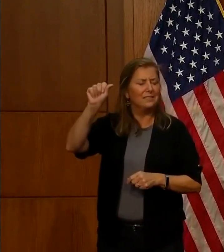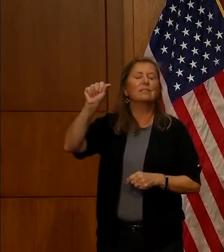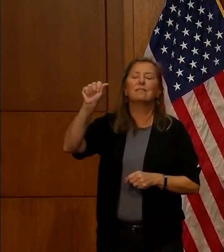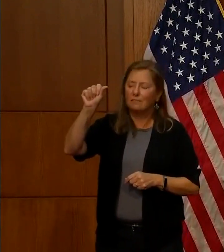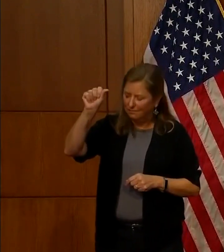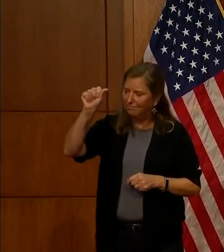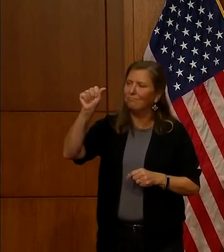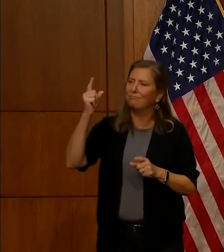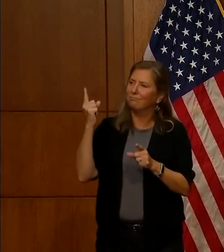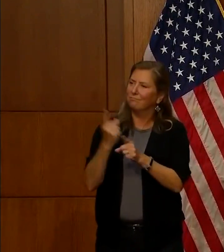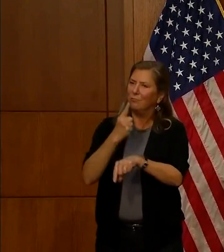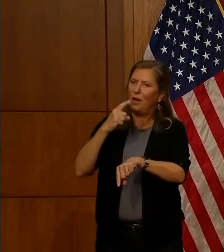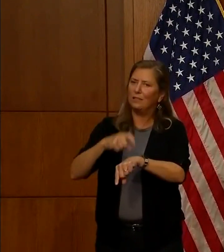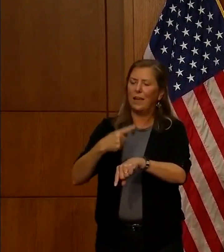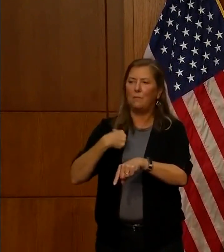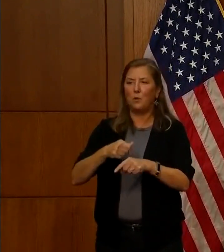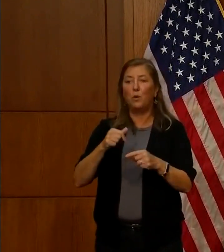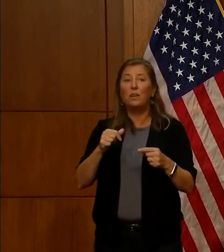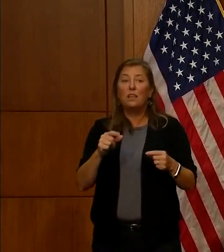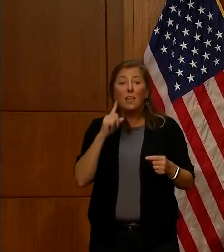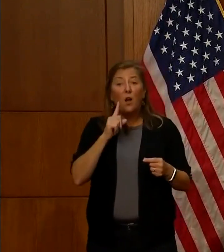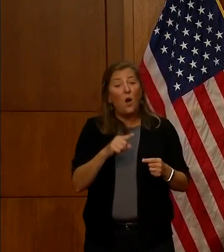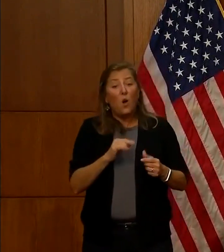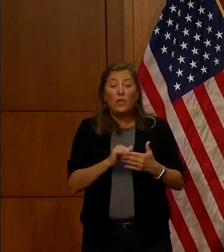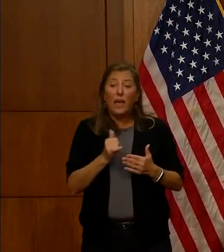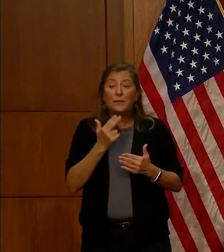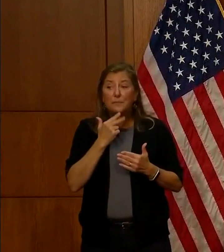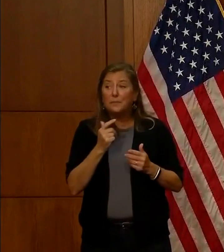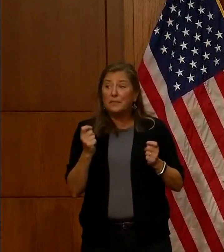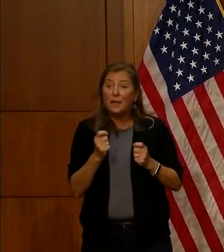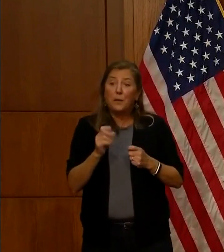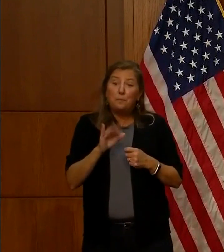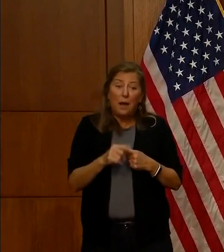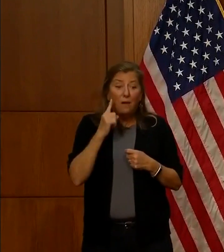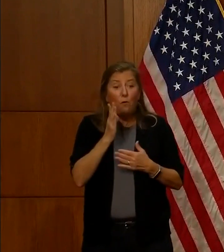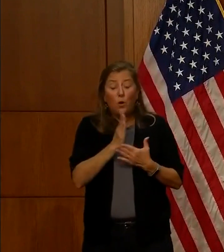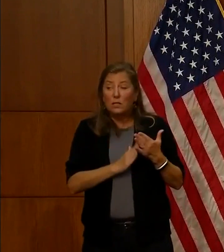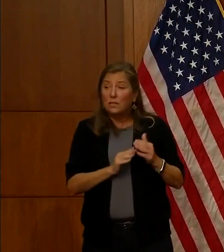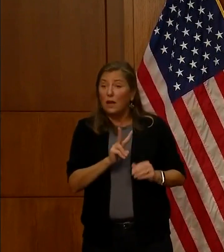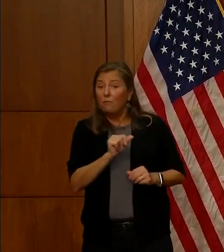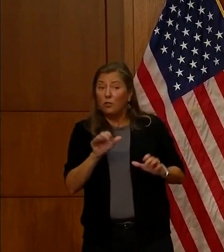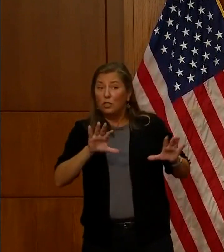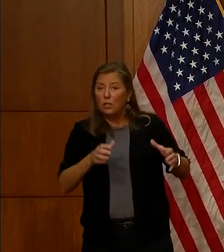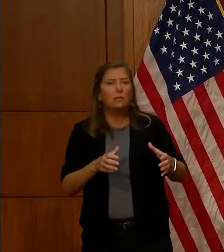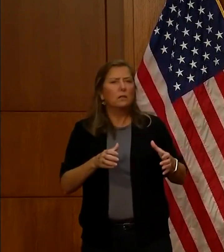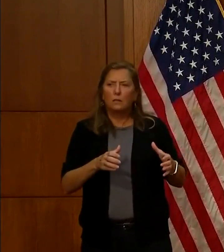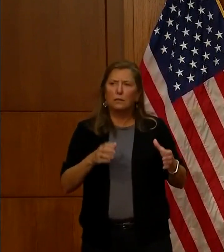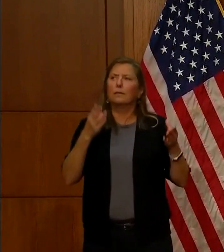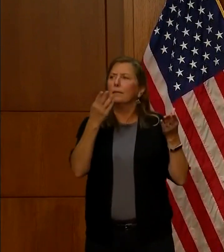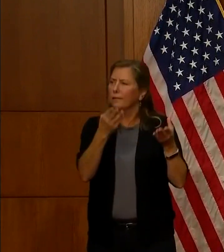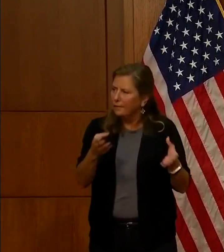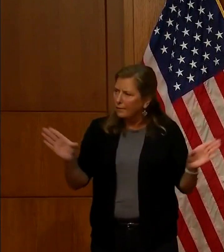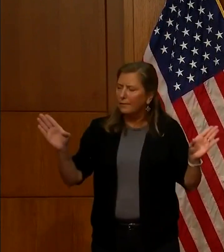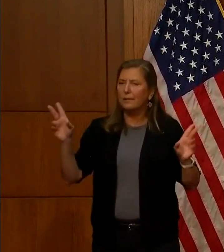THE END OF SLAVERY IN THE UNITED STATES IT'S TIME WE ELEVATE THIS NOT JUST A